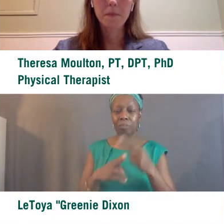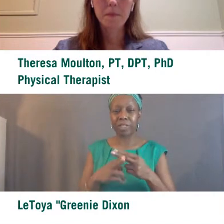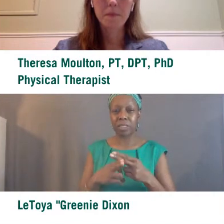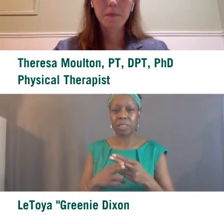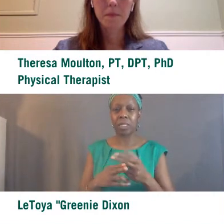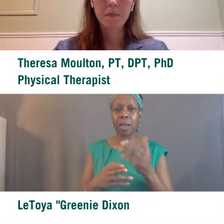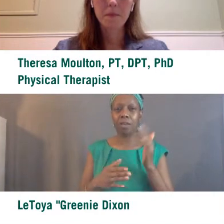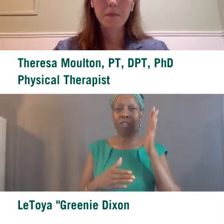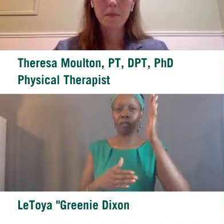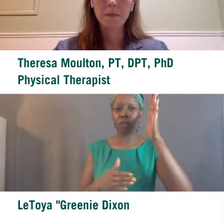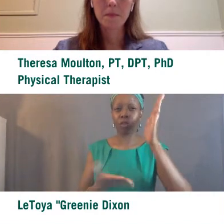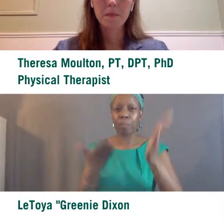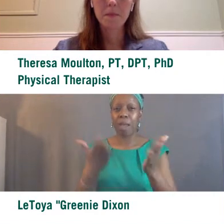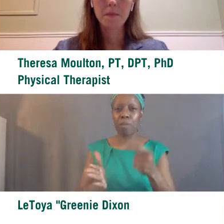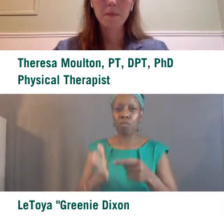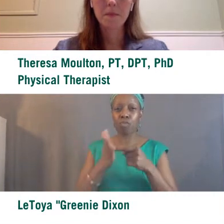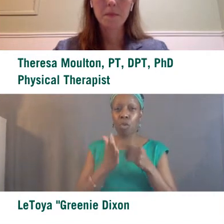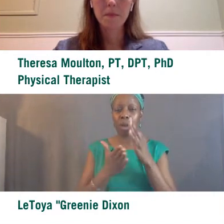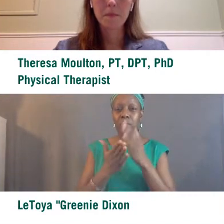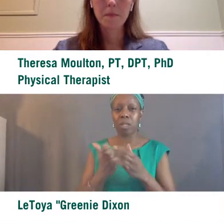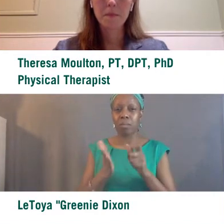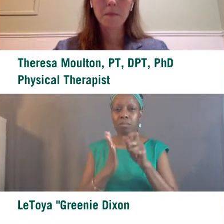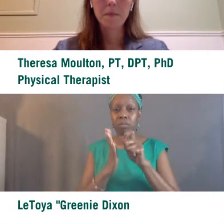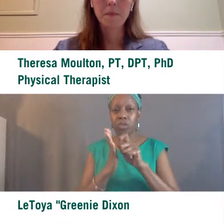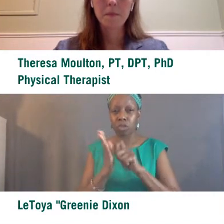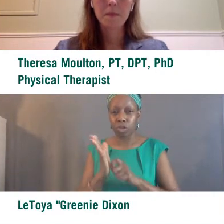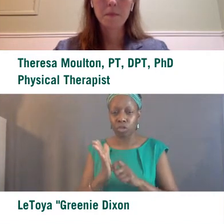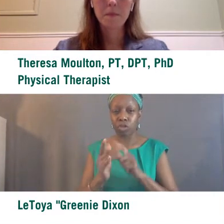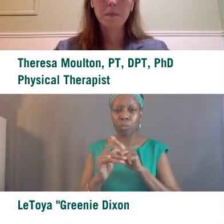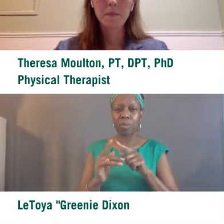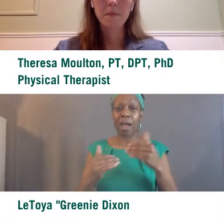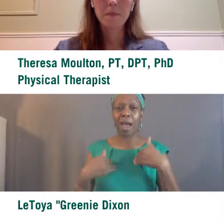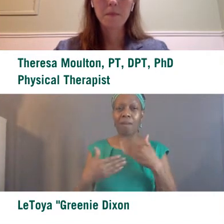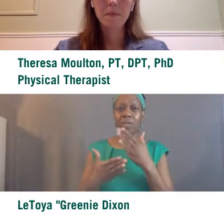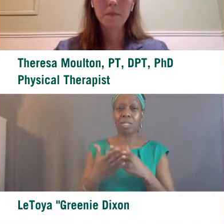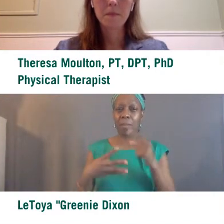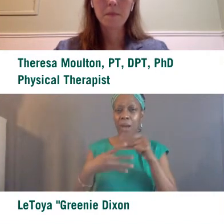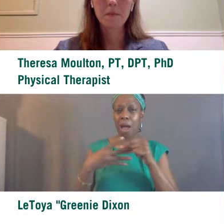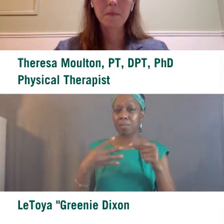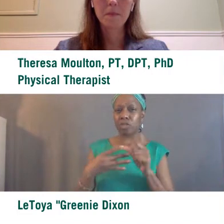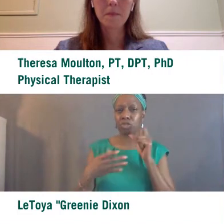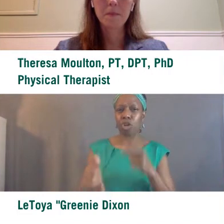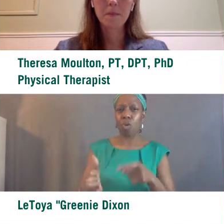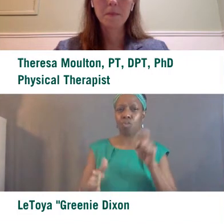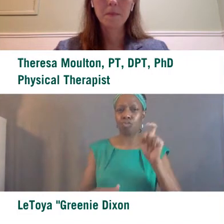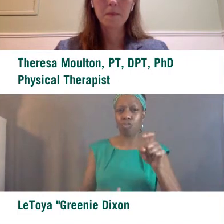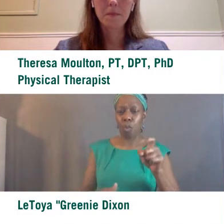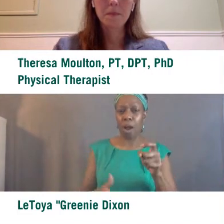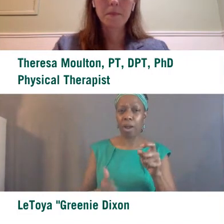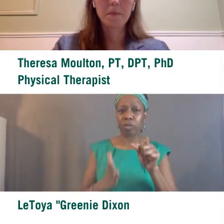that you might pair with short term therapy. Dr. Gaebler, do you have any sorts of overviews